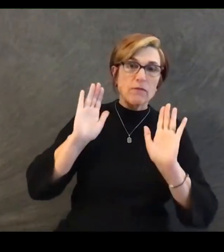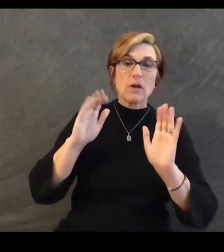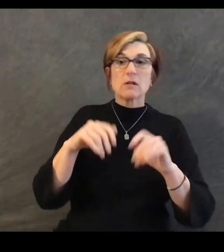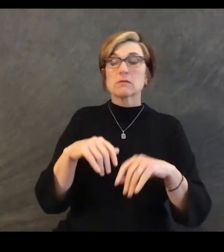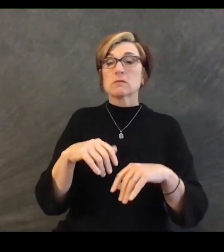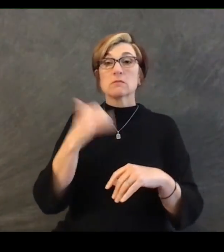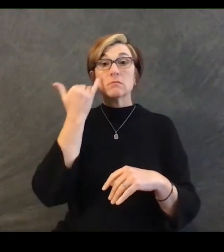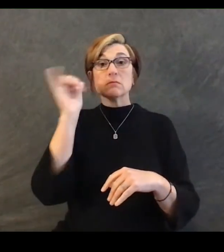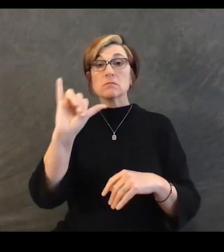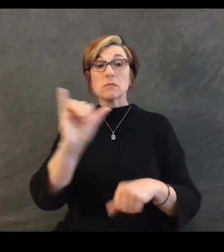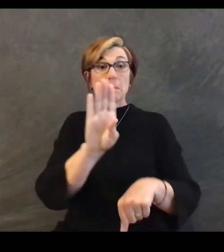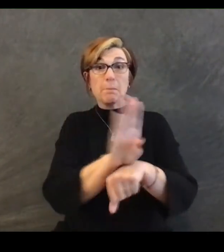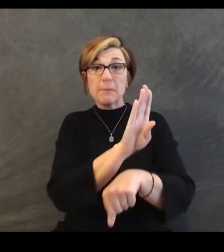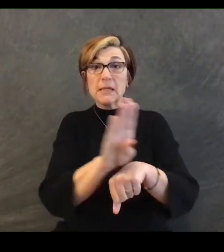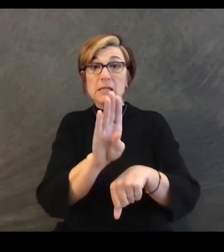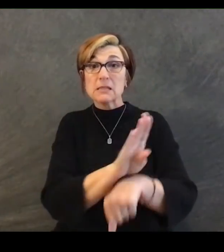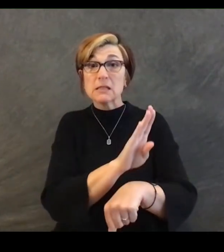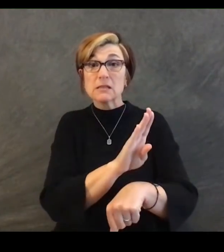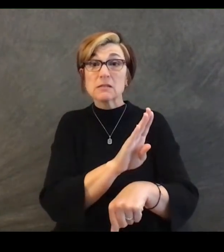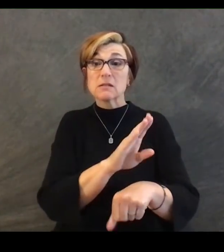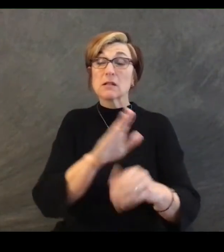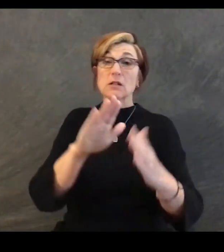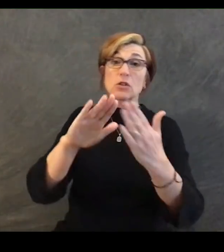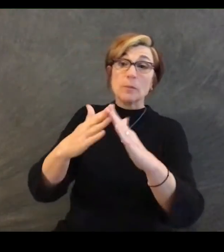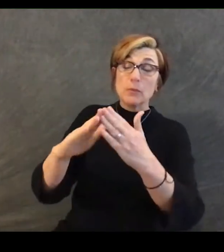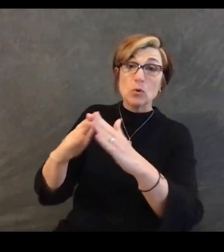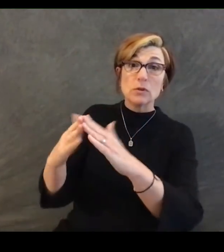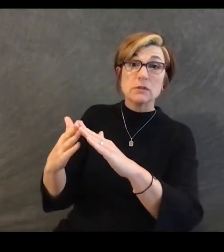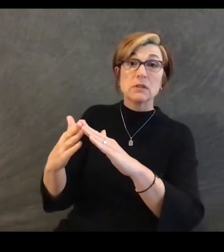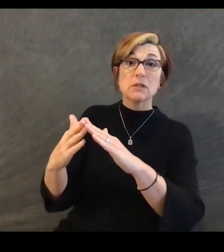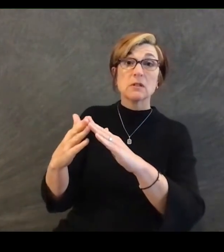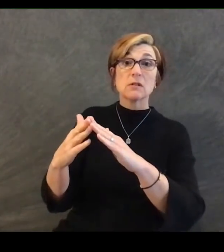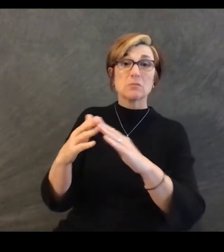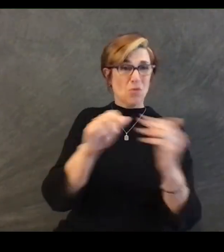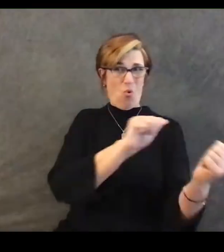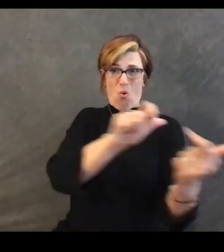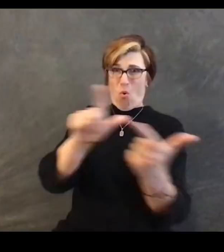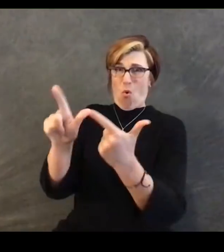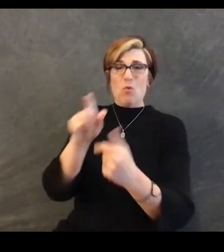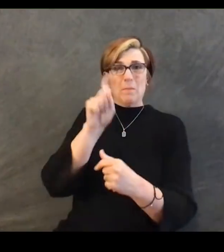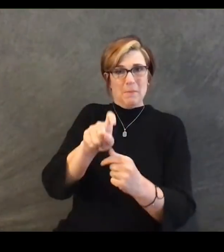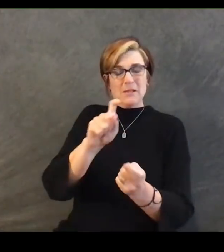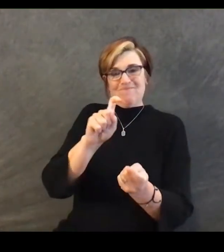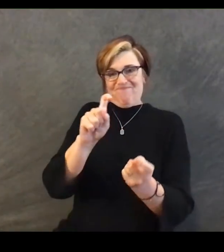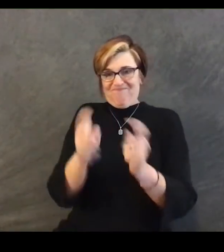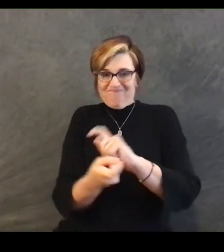patriotic duty every community is making fundamental changes to how we live work